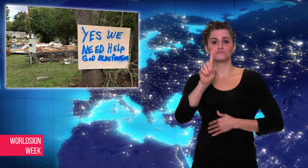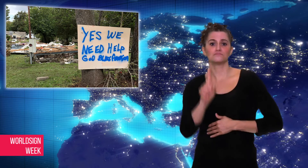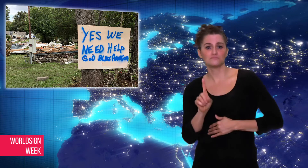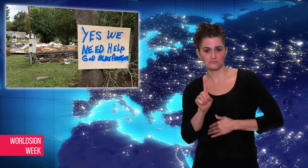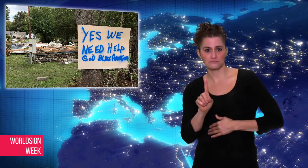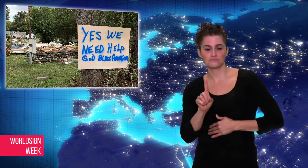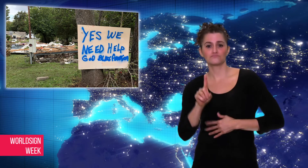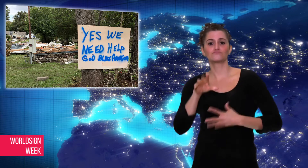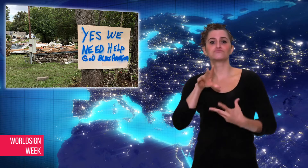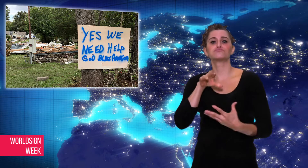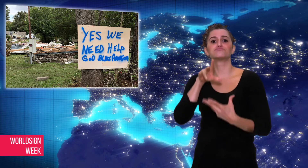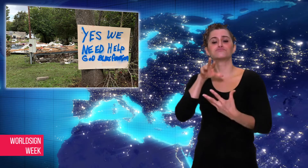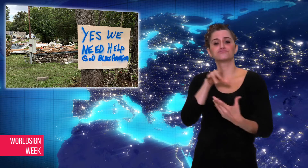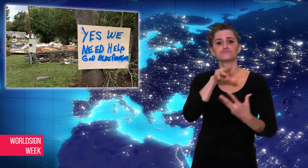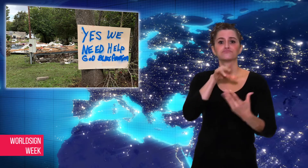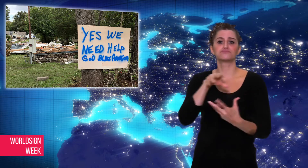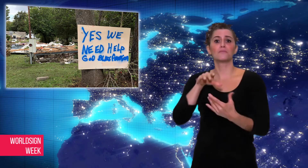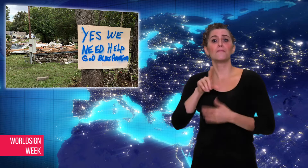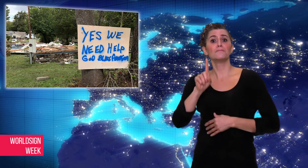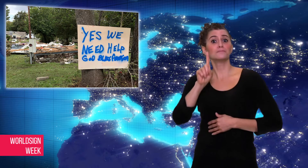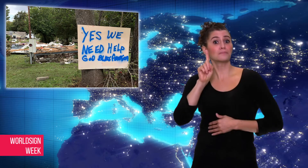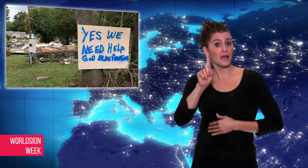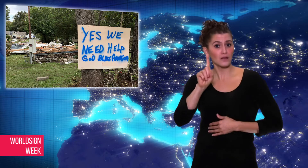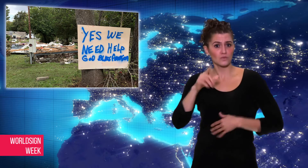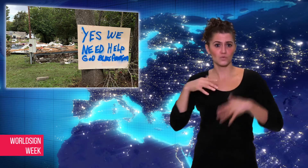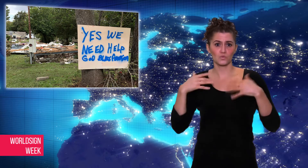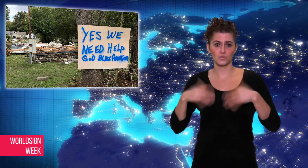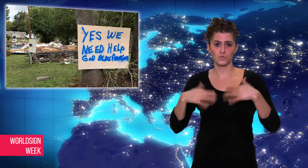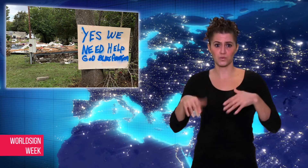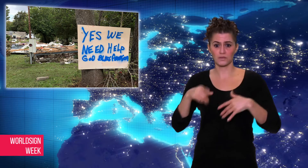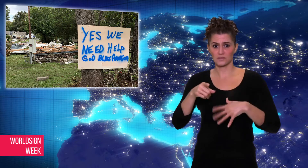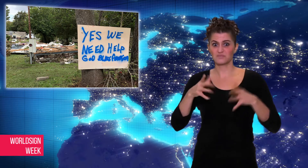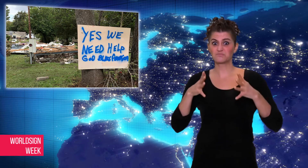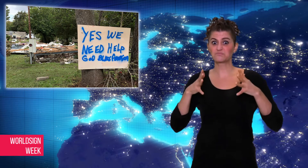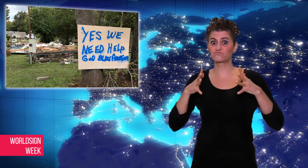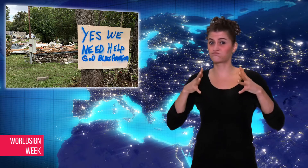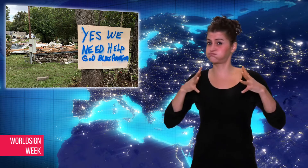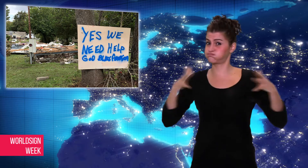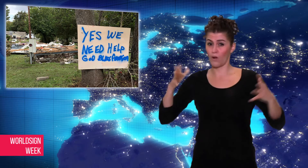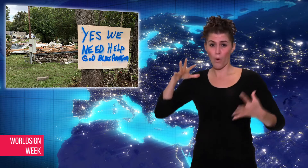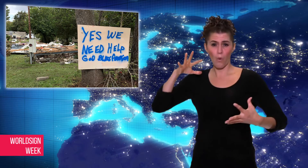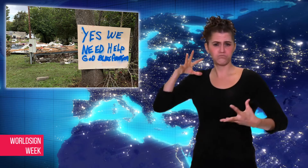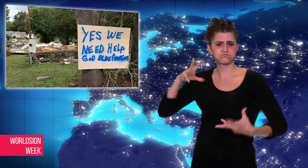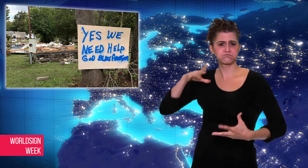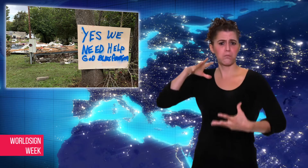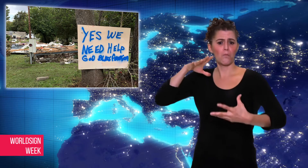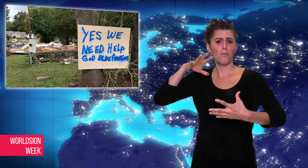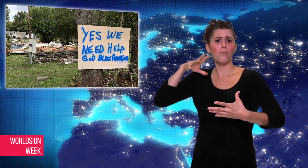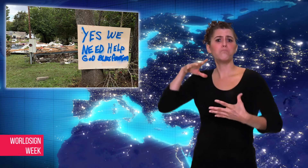destructive impact that splintered